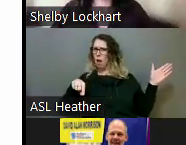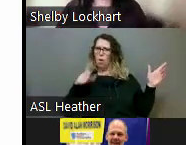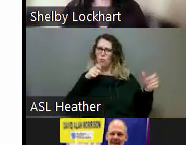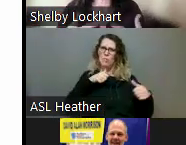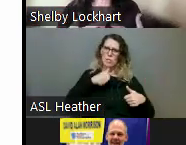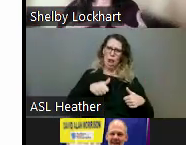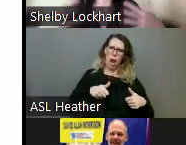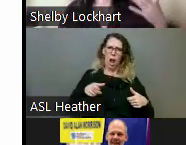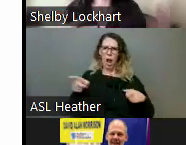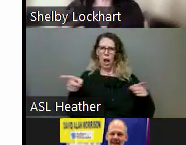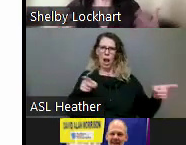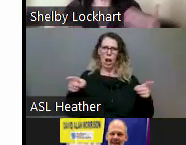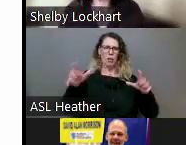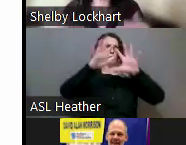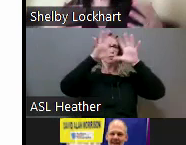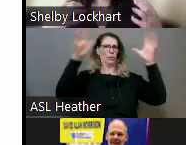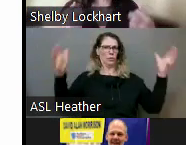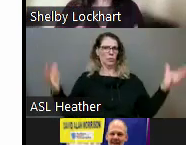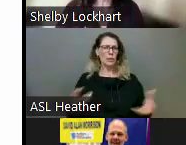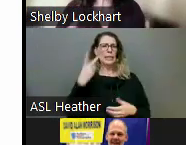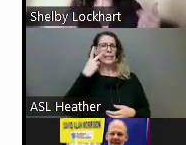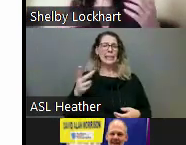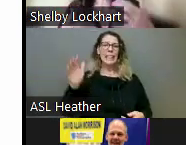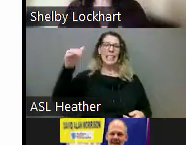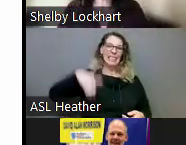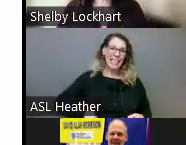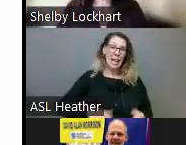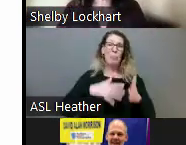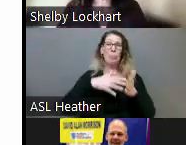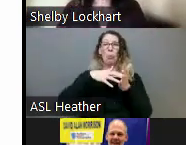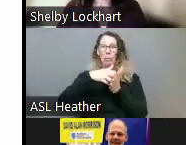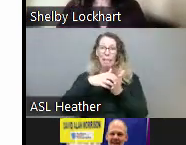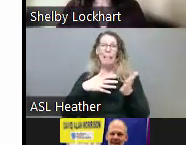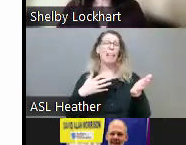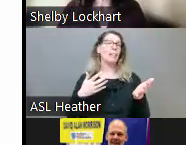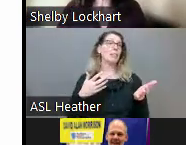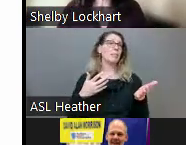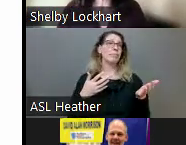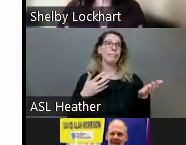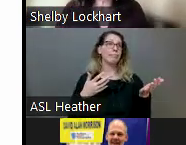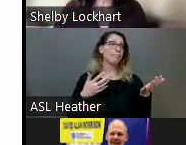whole system? Where do we see dips, weaknesses, areas where we could have